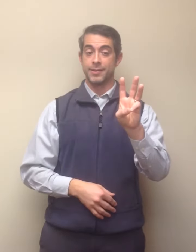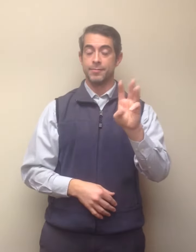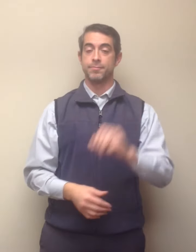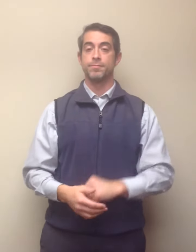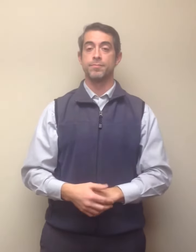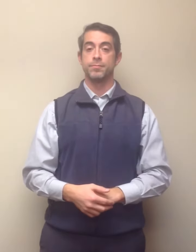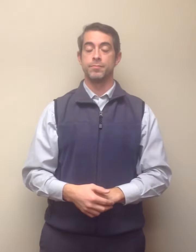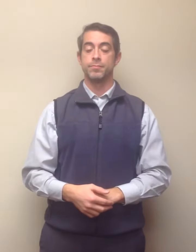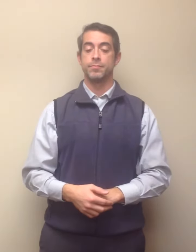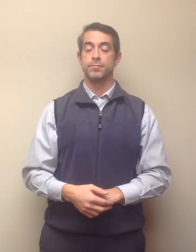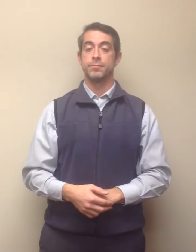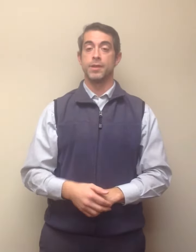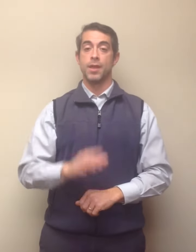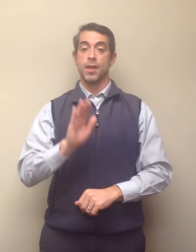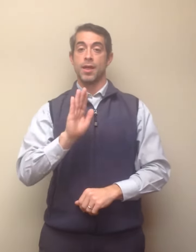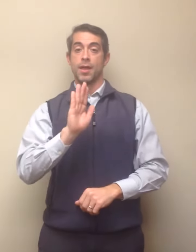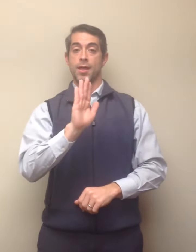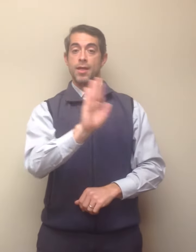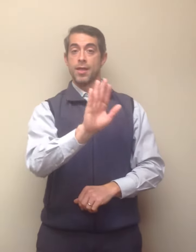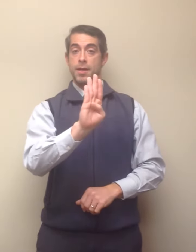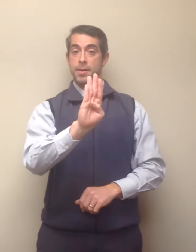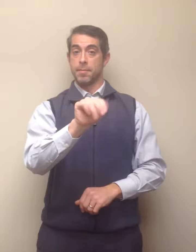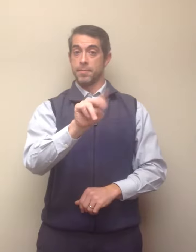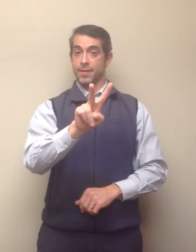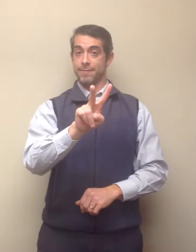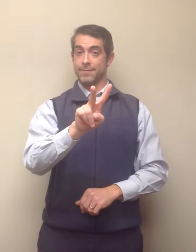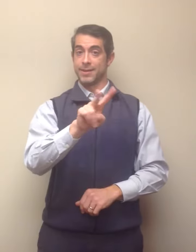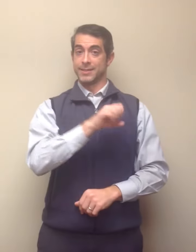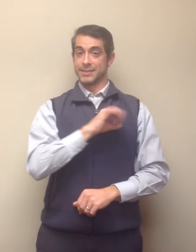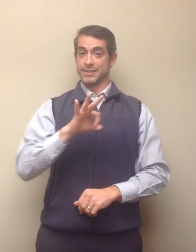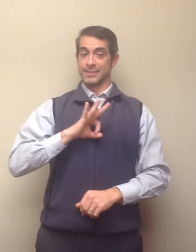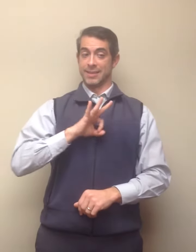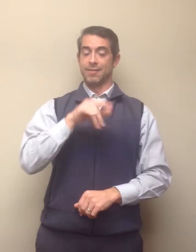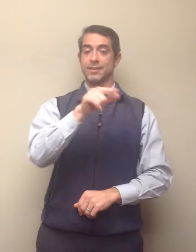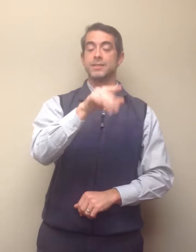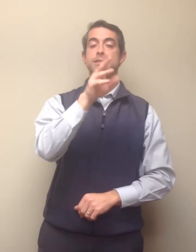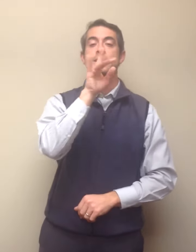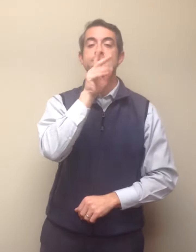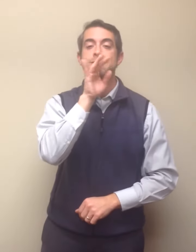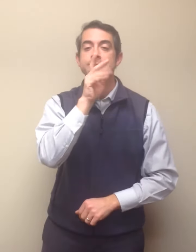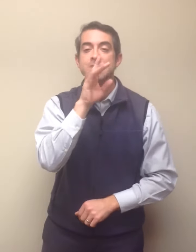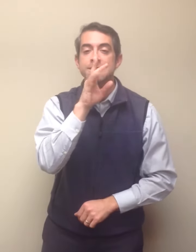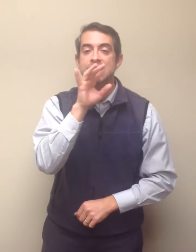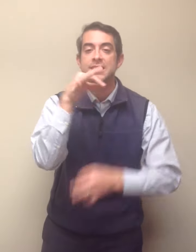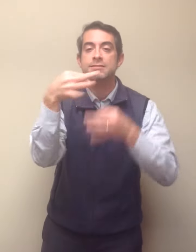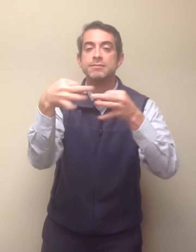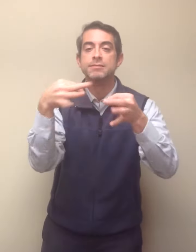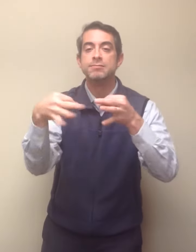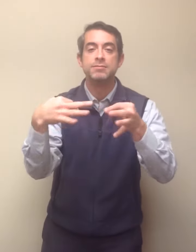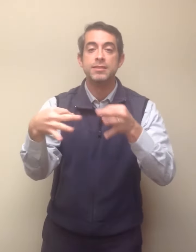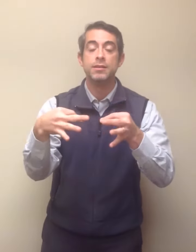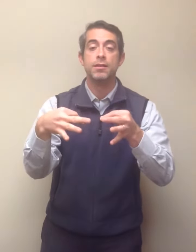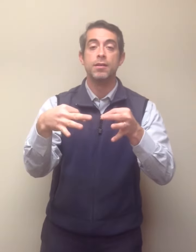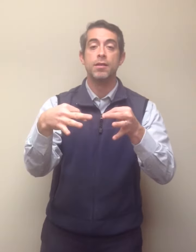6. Were all verbal instructions from BMV staff also provided visually through the use of